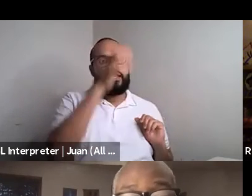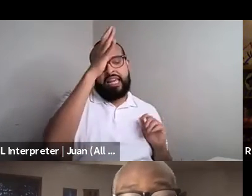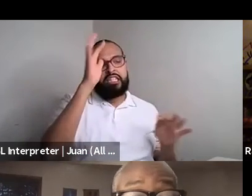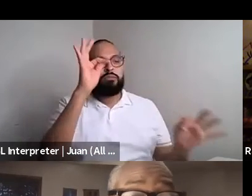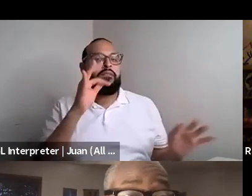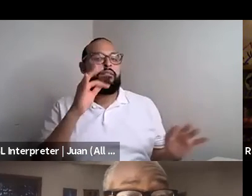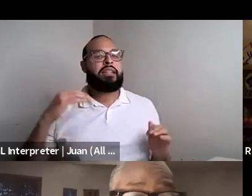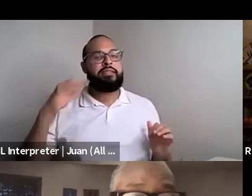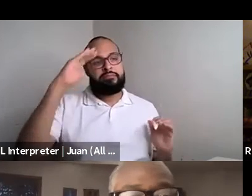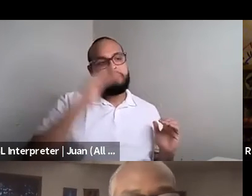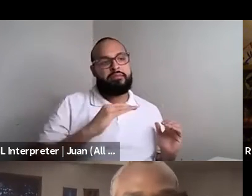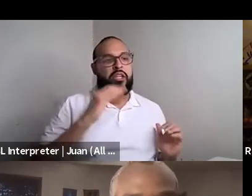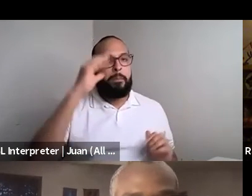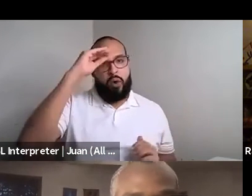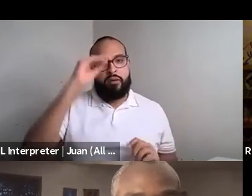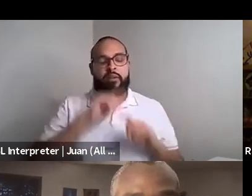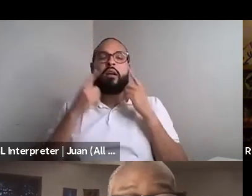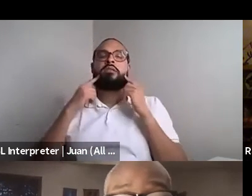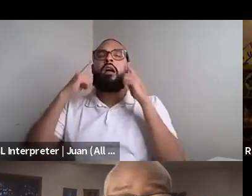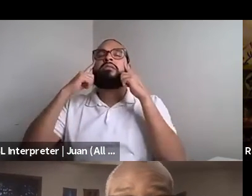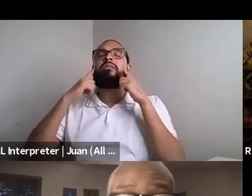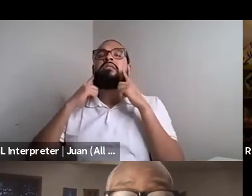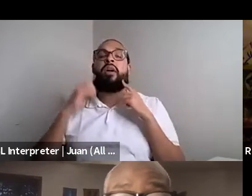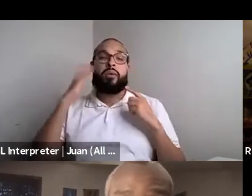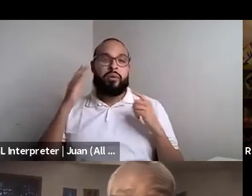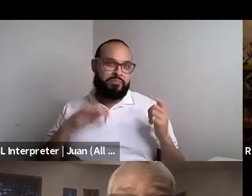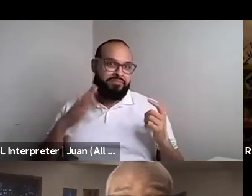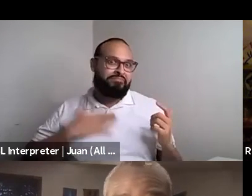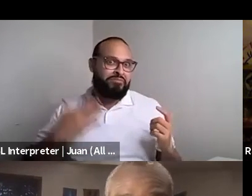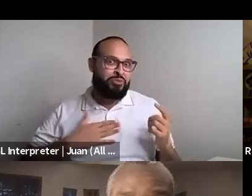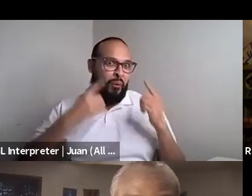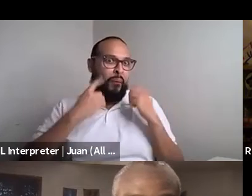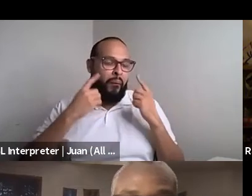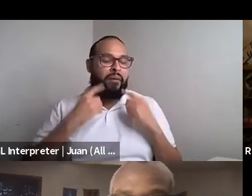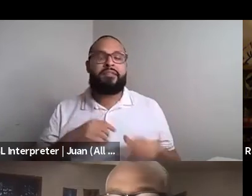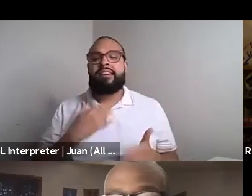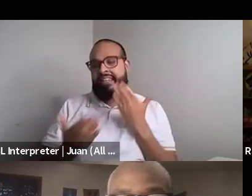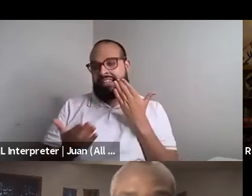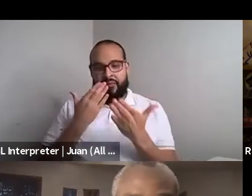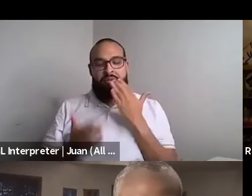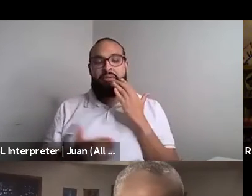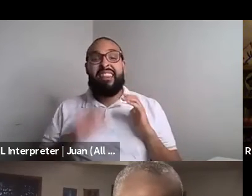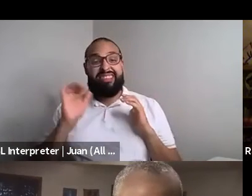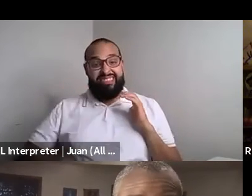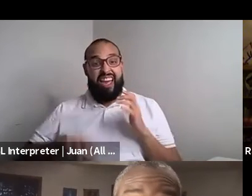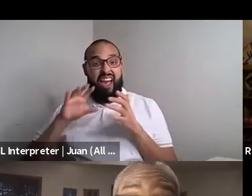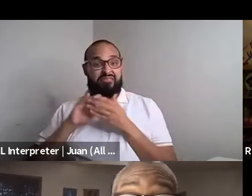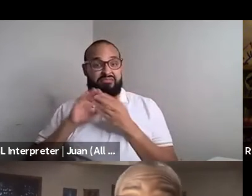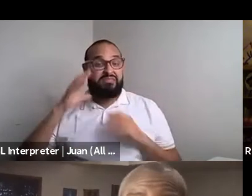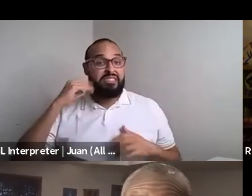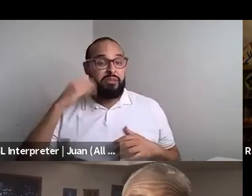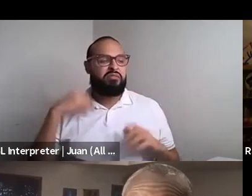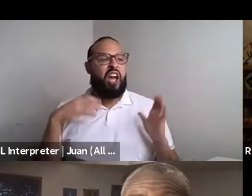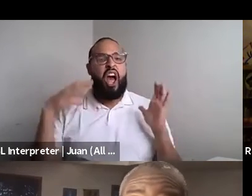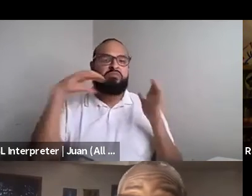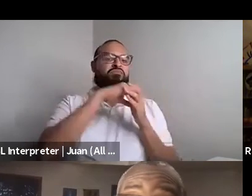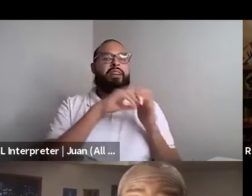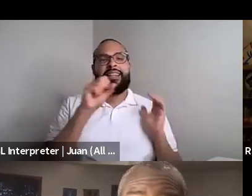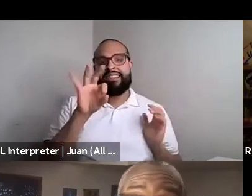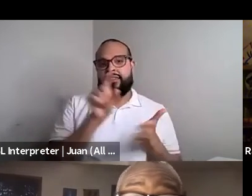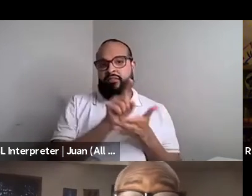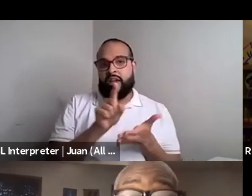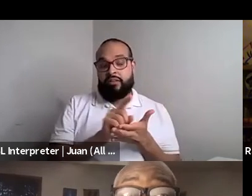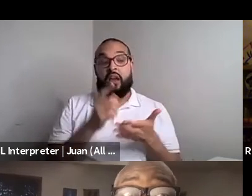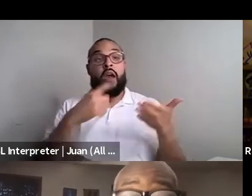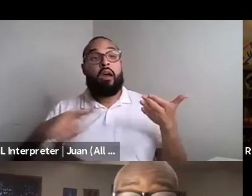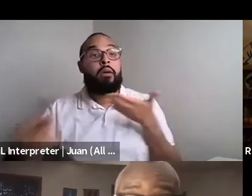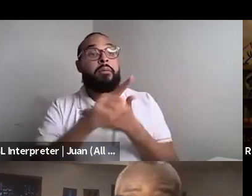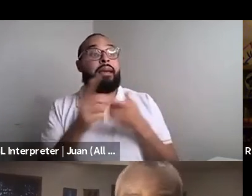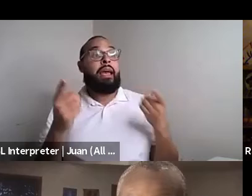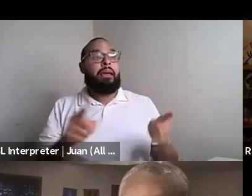Brontez Purnell: And I like start crying you know like tears of joy. Anyway, I put this in the fucking the SF weekly. Right. And next week, the editor has me come into the office.